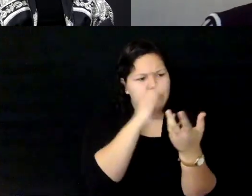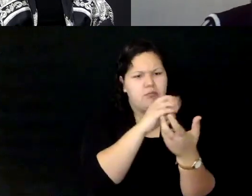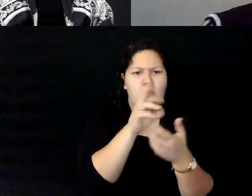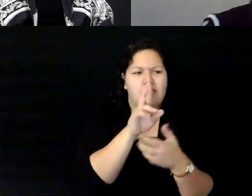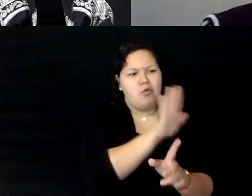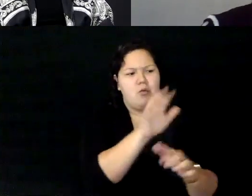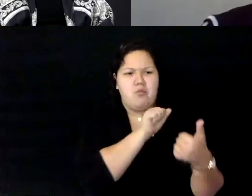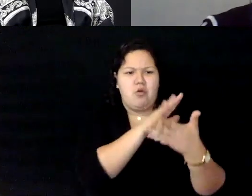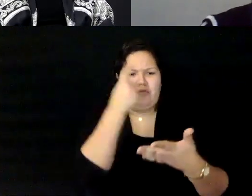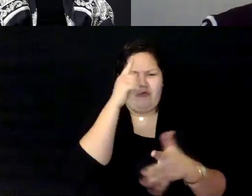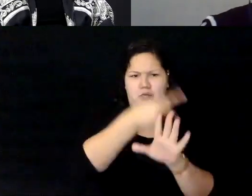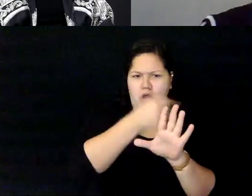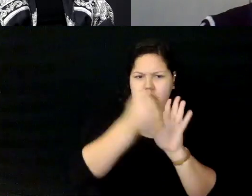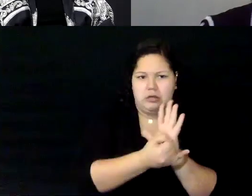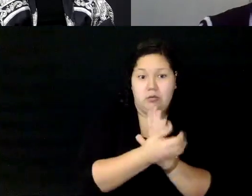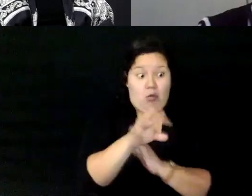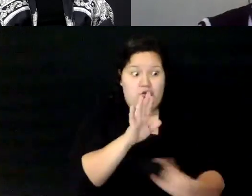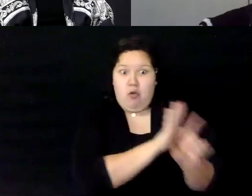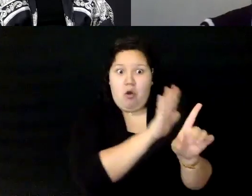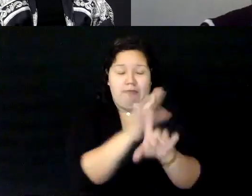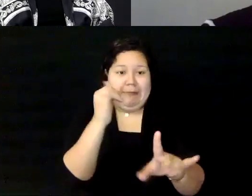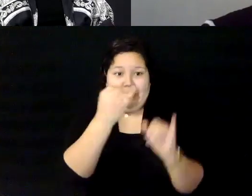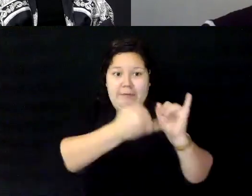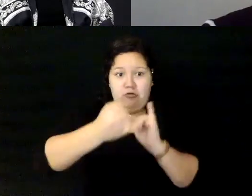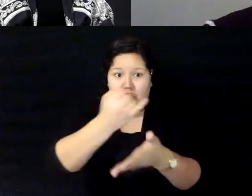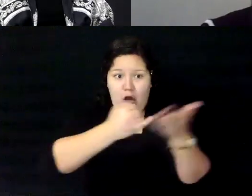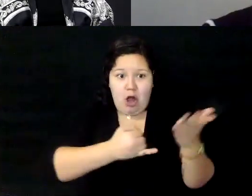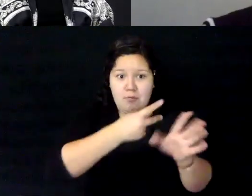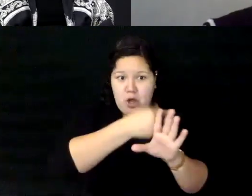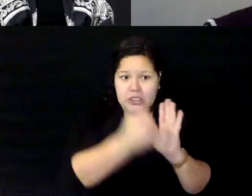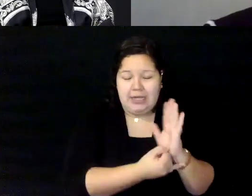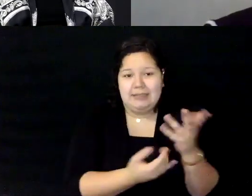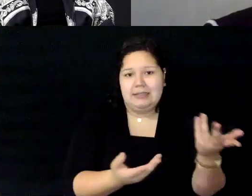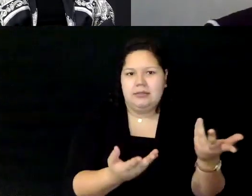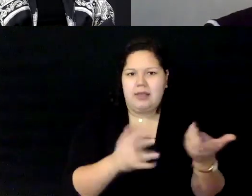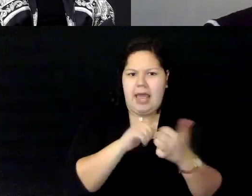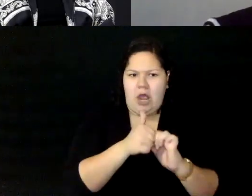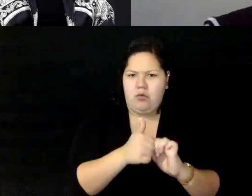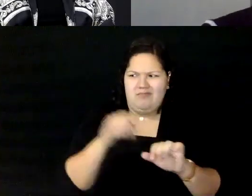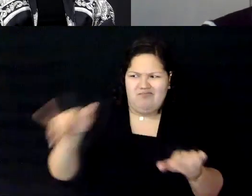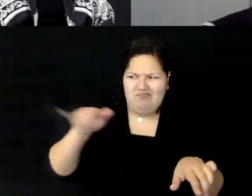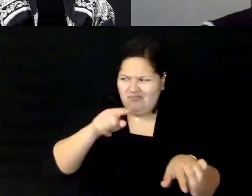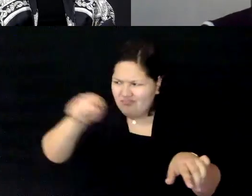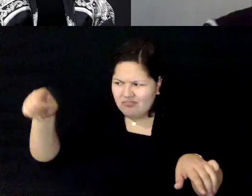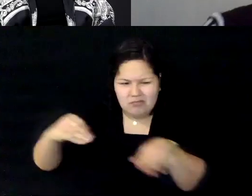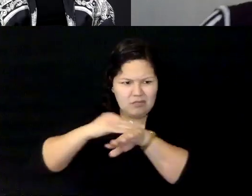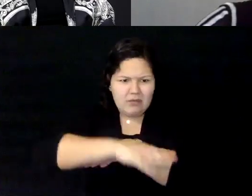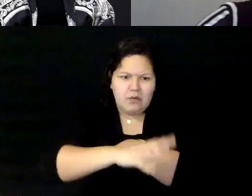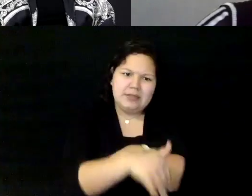or to your own art practice, evolved, over time, over that period of time?